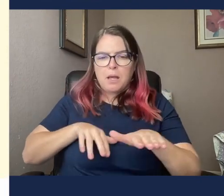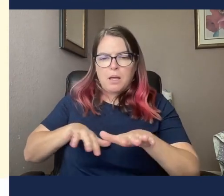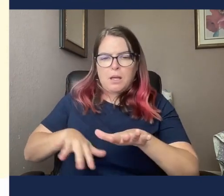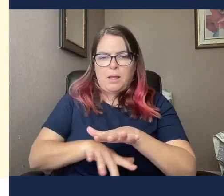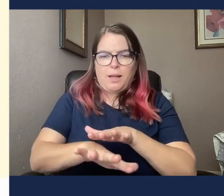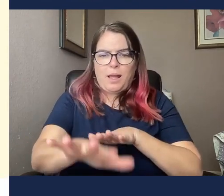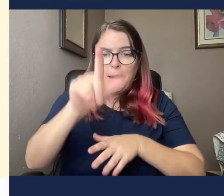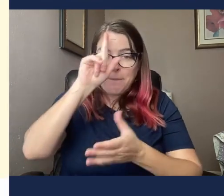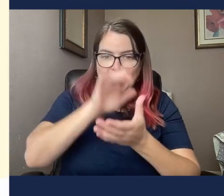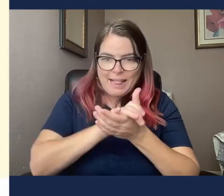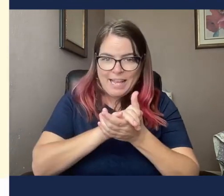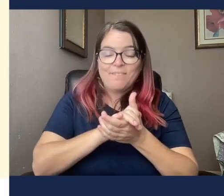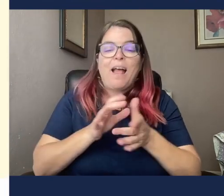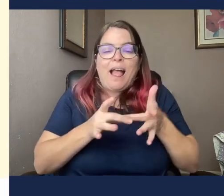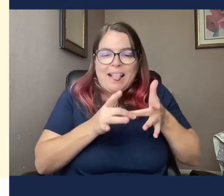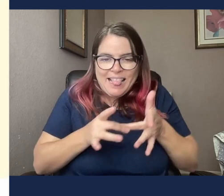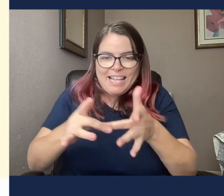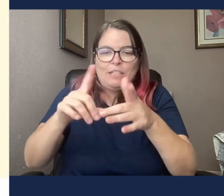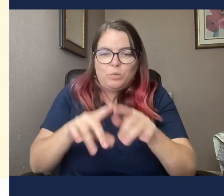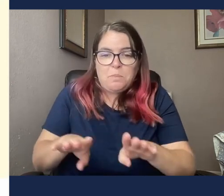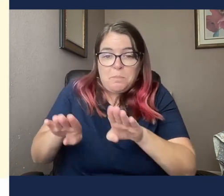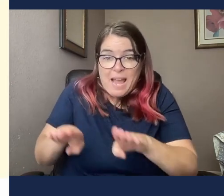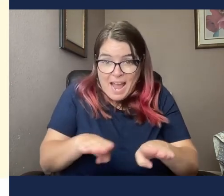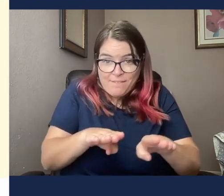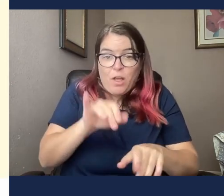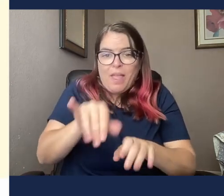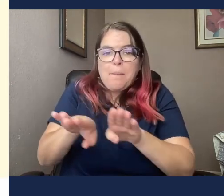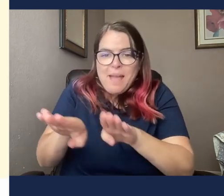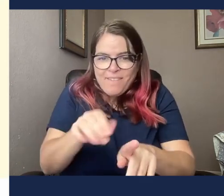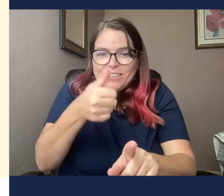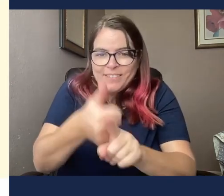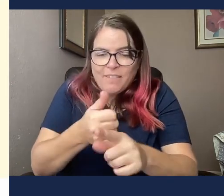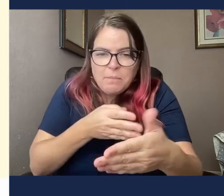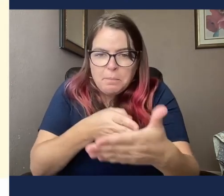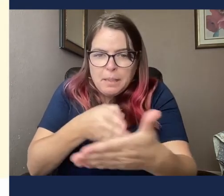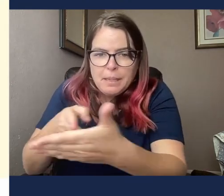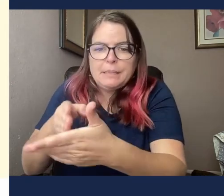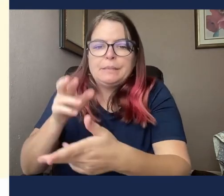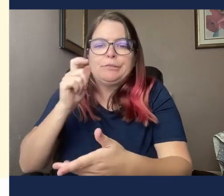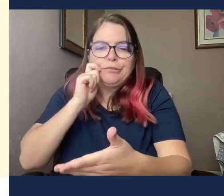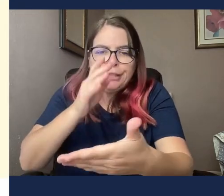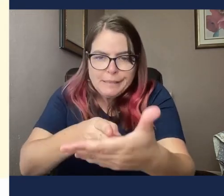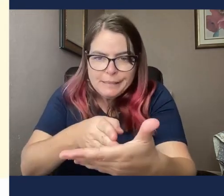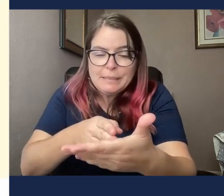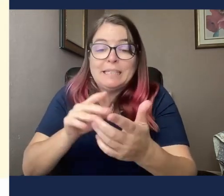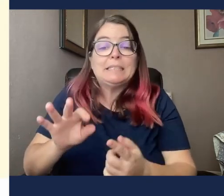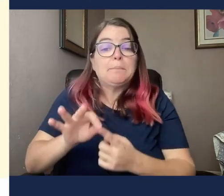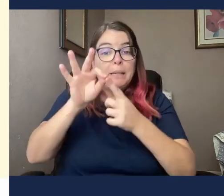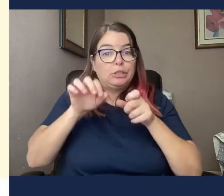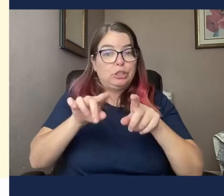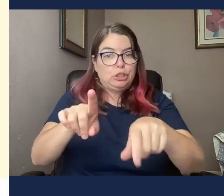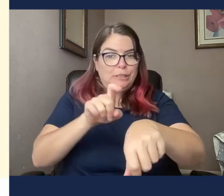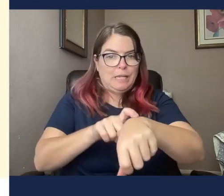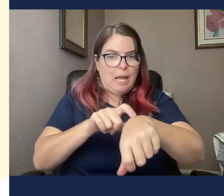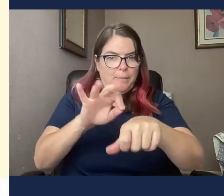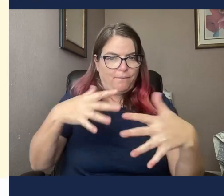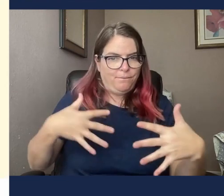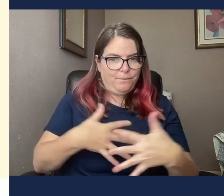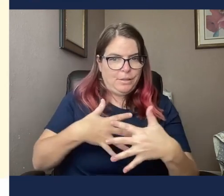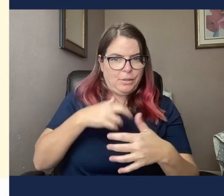enslavement of Muslim Africans. It's estimated that up to 10% to 20% of the enslaved Africans